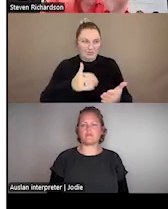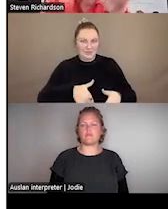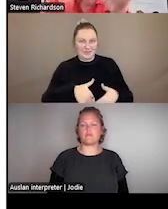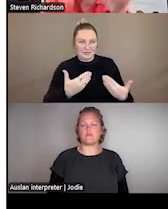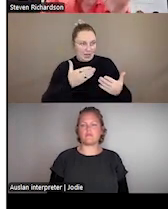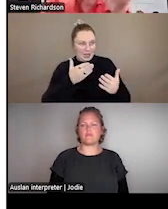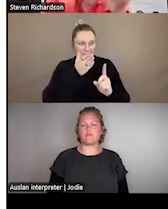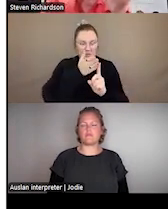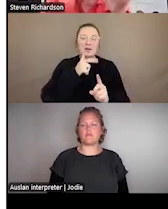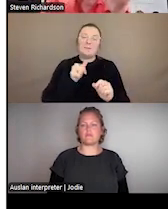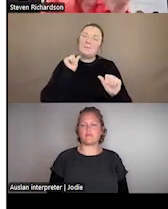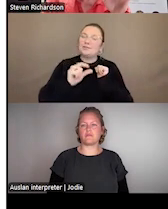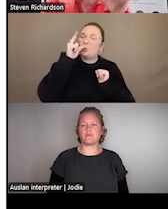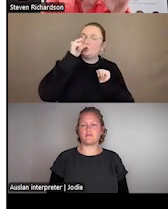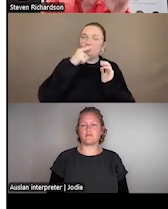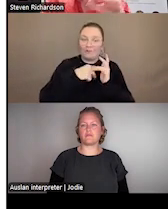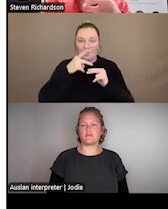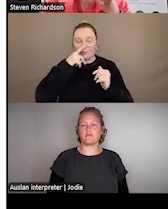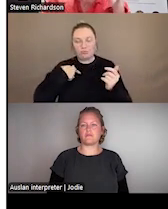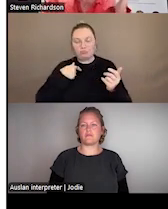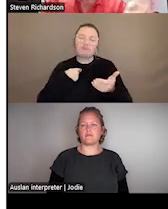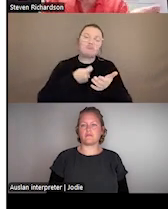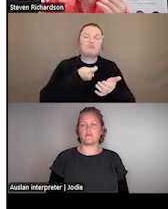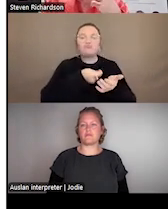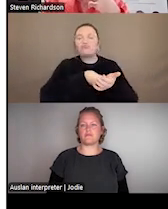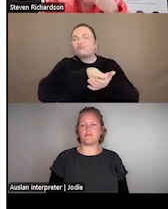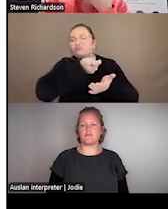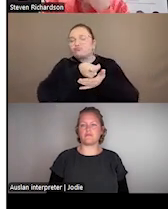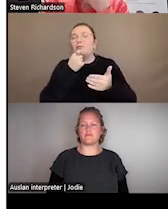you have the best chance of success. So there is a bit of stage management involved